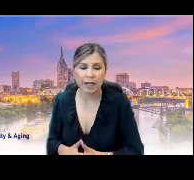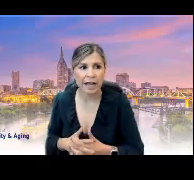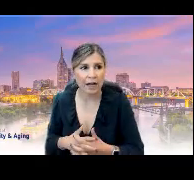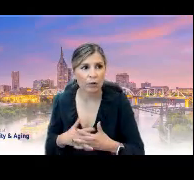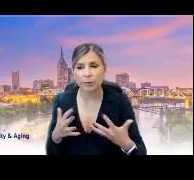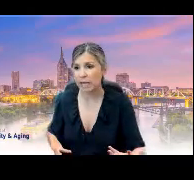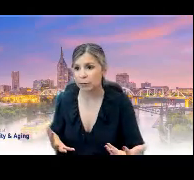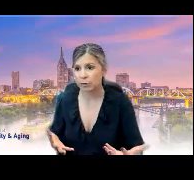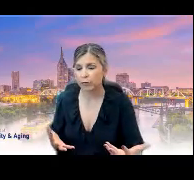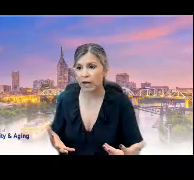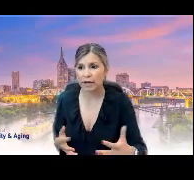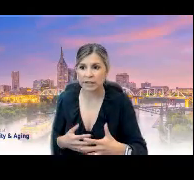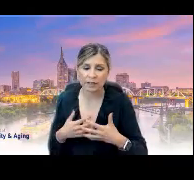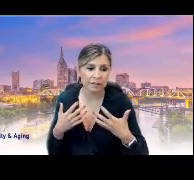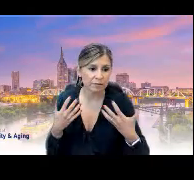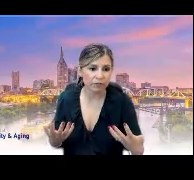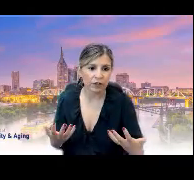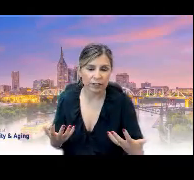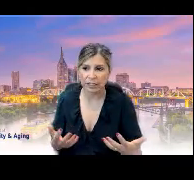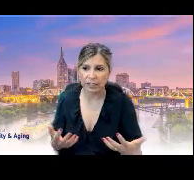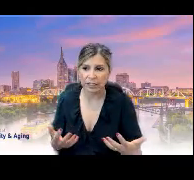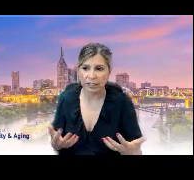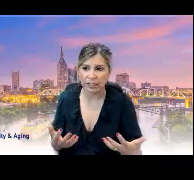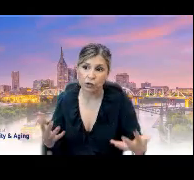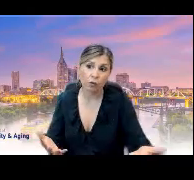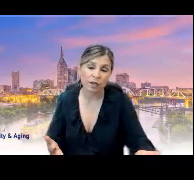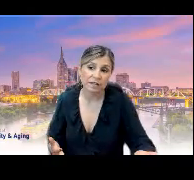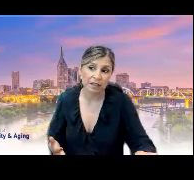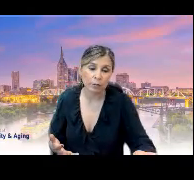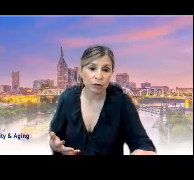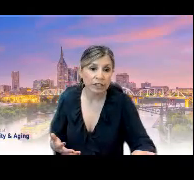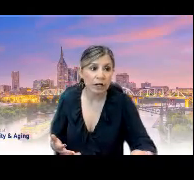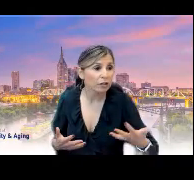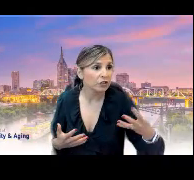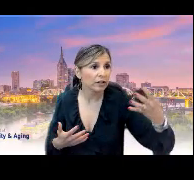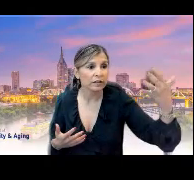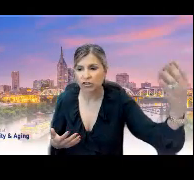And now we've been able to provide this funding to create new ones at community colleges.